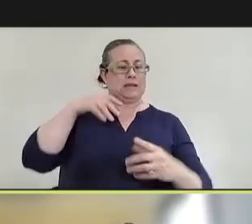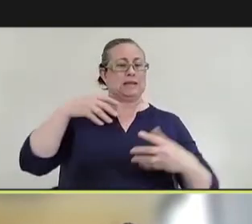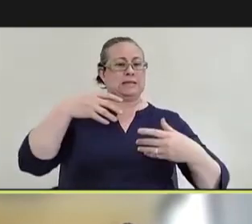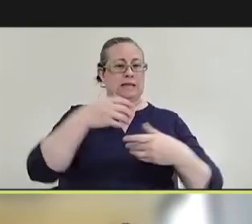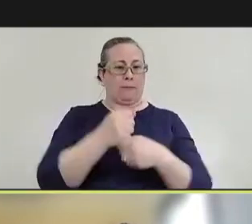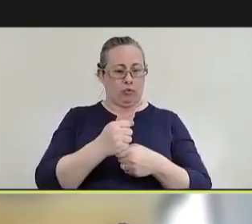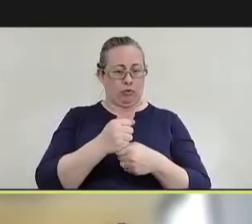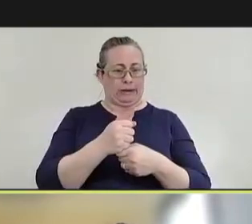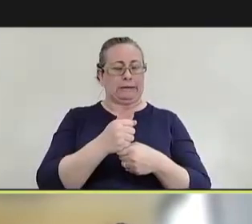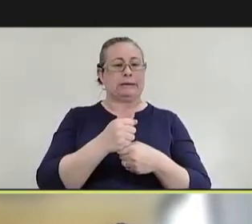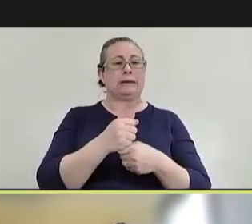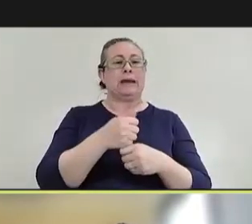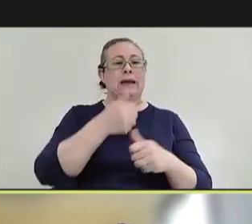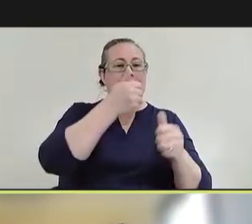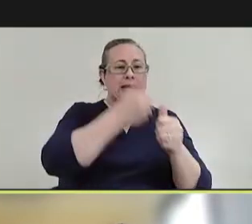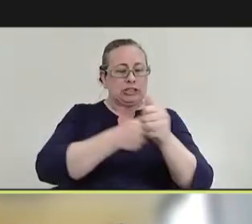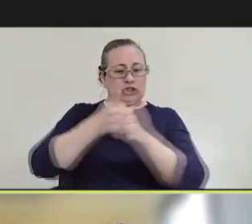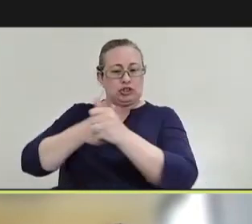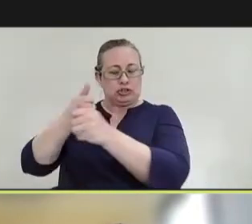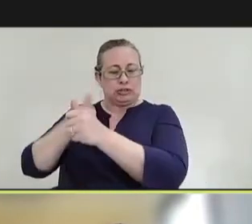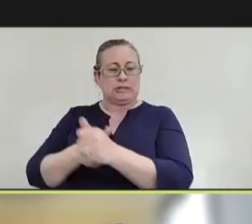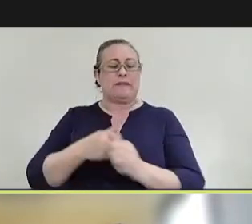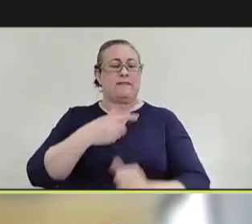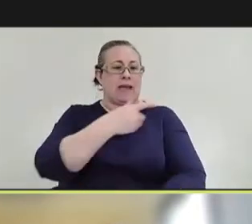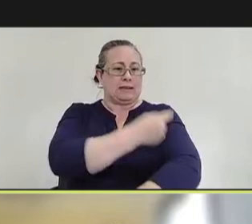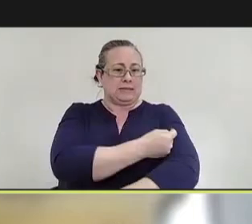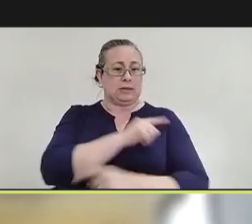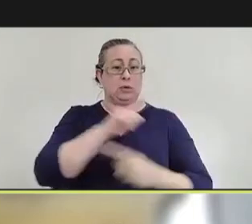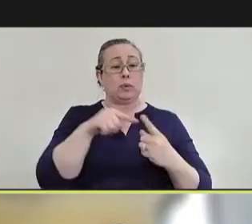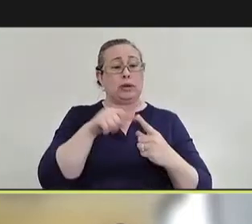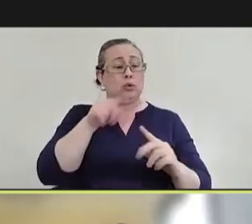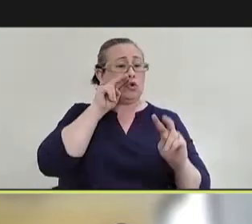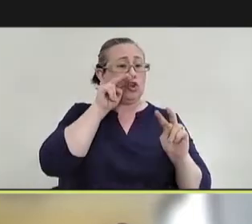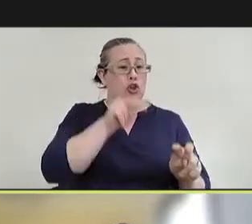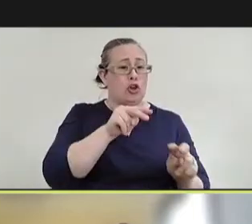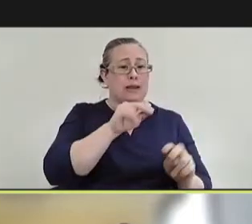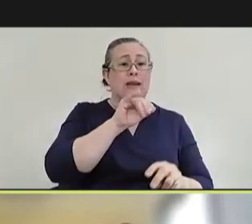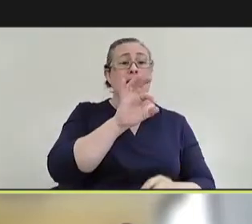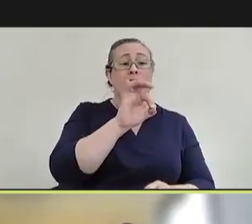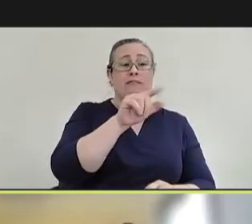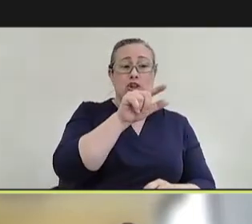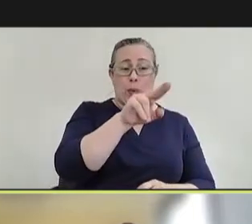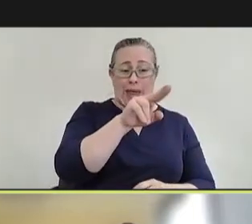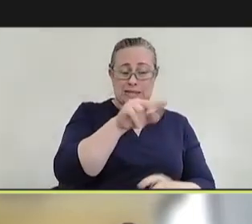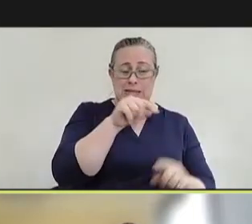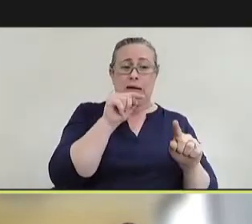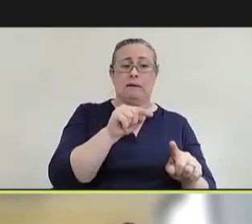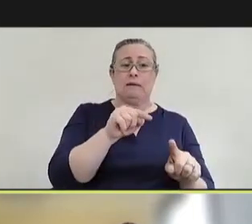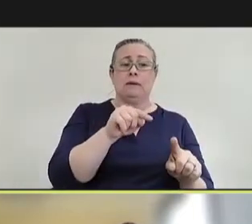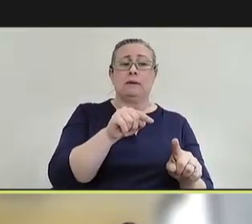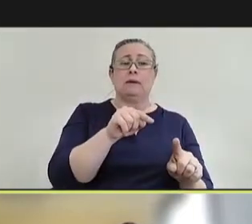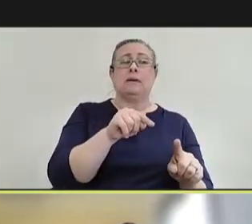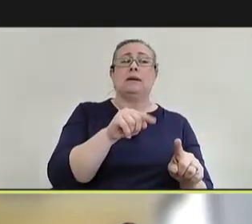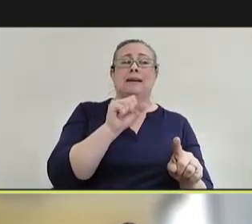each of these vaccines. So when you look at this influenza, as you can see, the green line is for